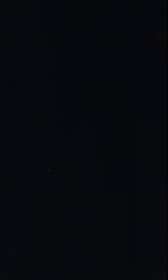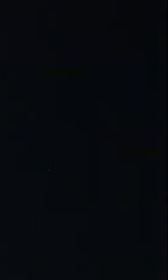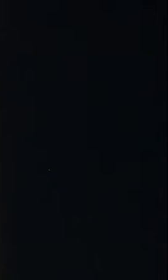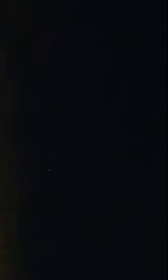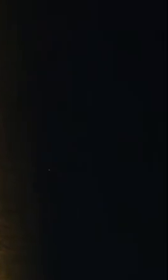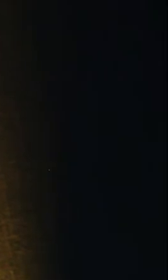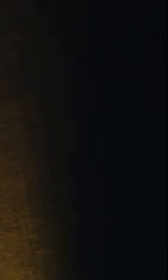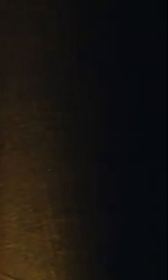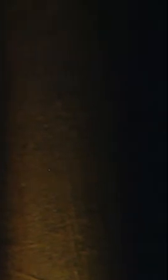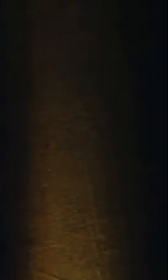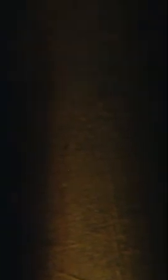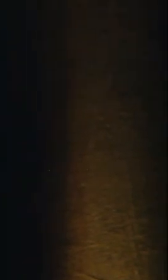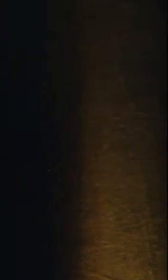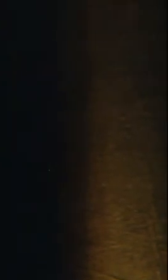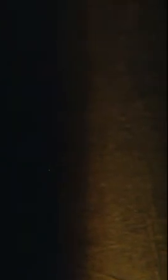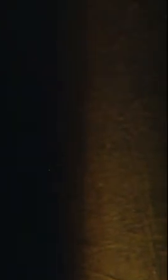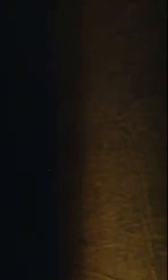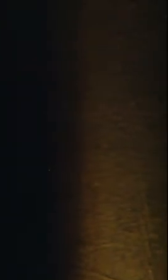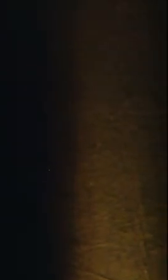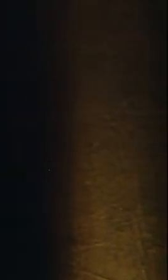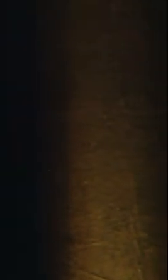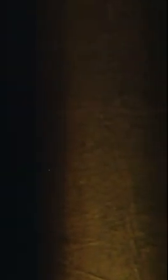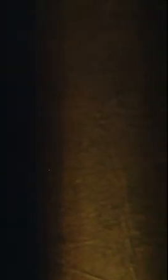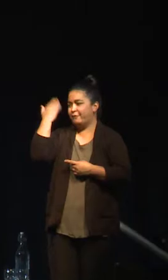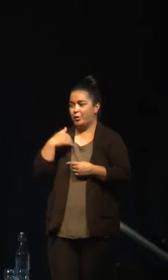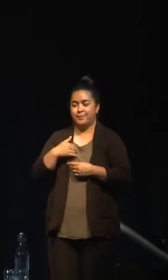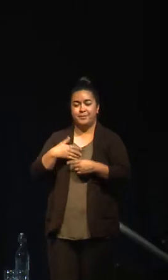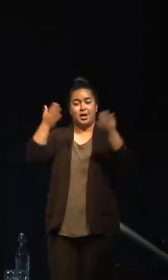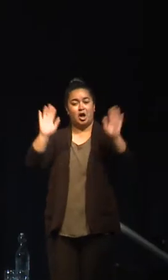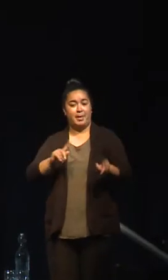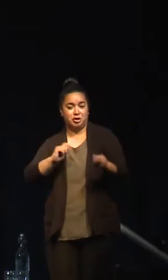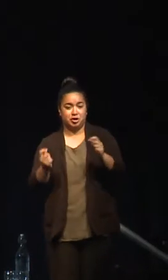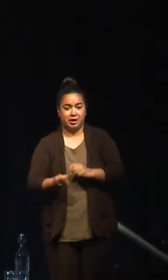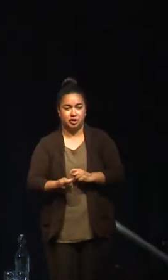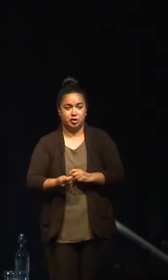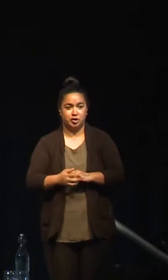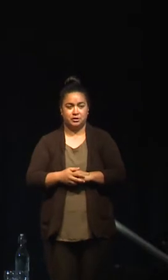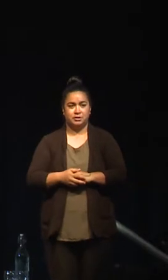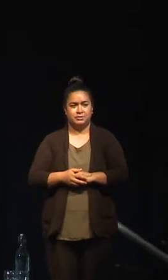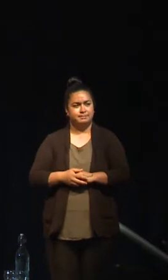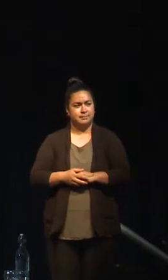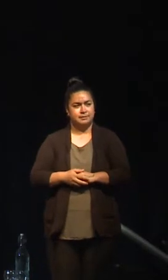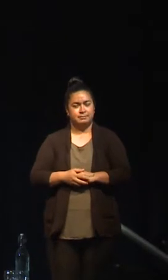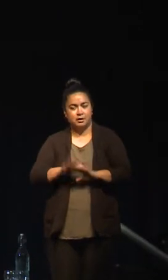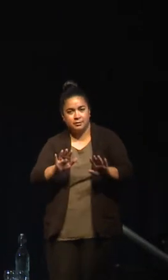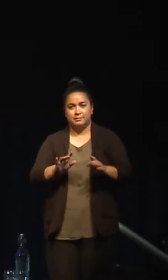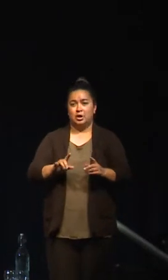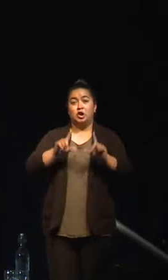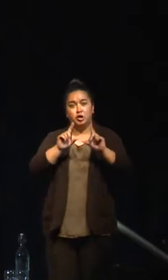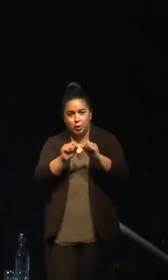heard me say this before, that climate change and doing something about climate change actually